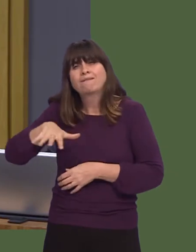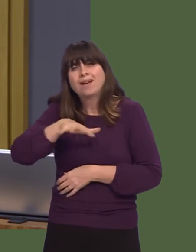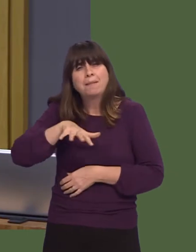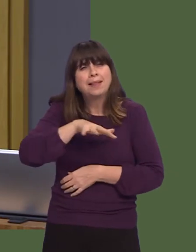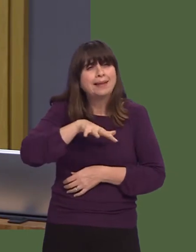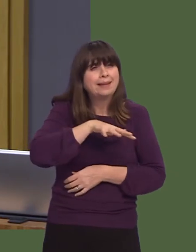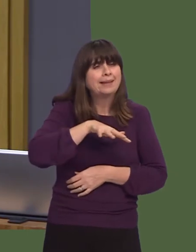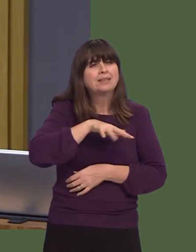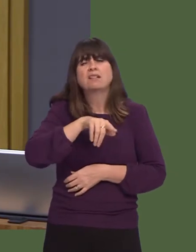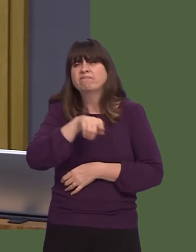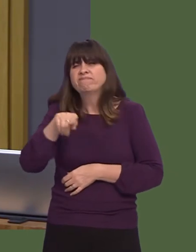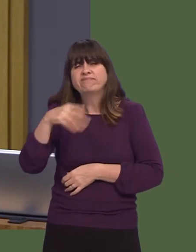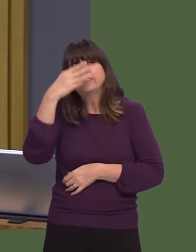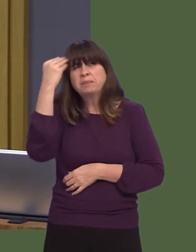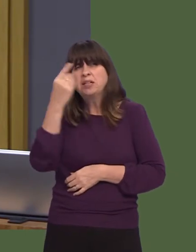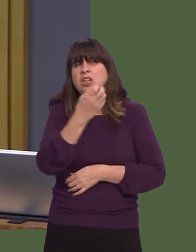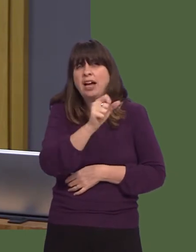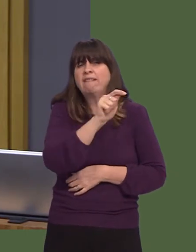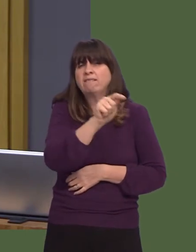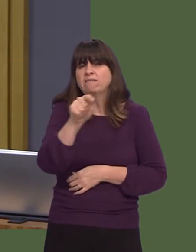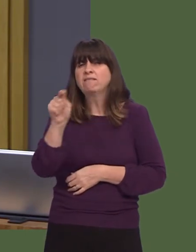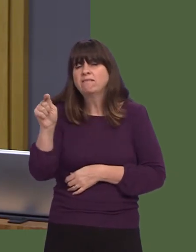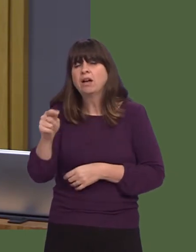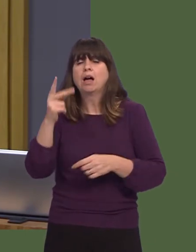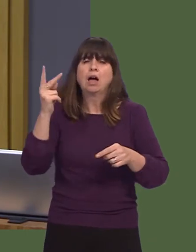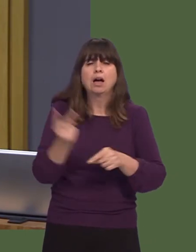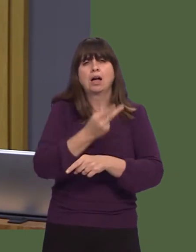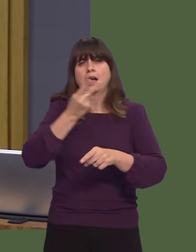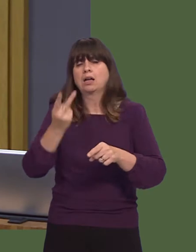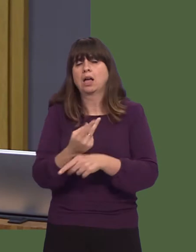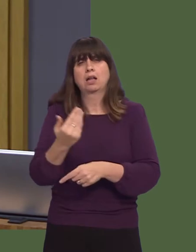cyswllt penodol ar gyfer teuluoedd sydd angen rhywun i droi atyn nhw pa bynnag bryd y mae'n